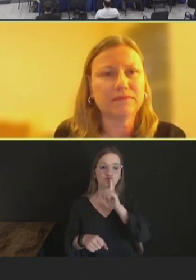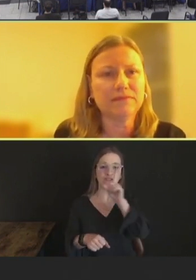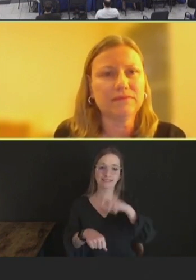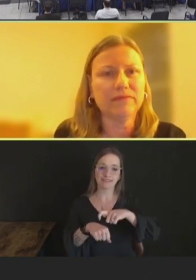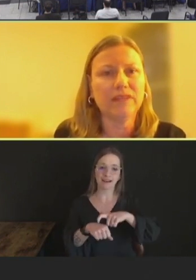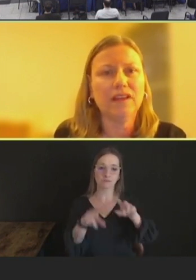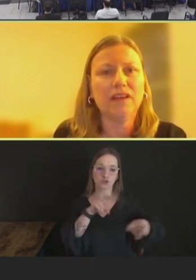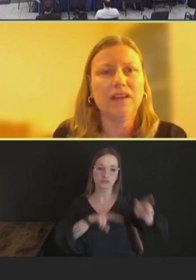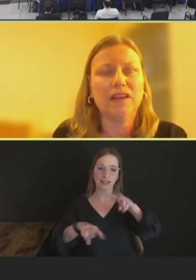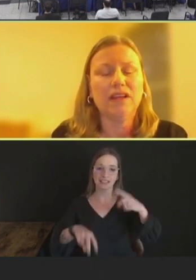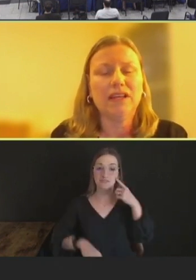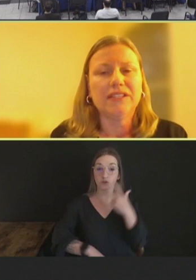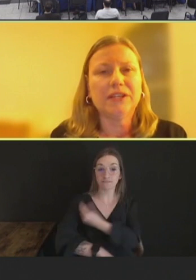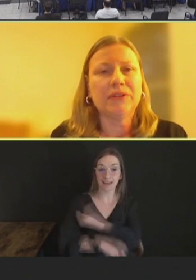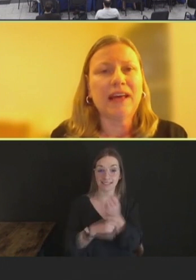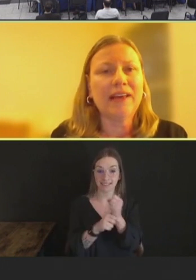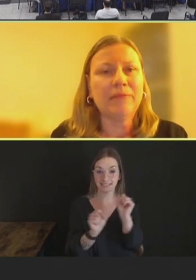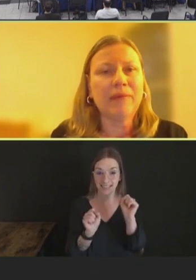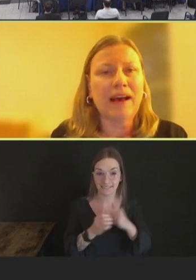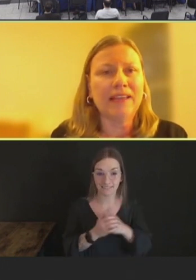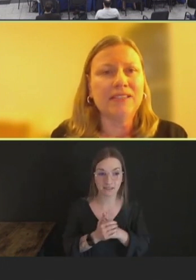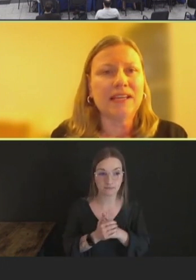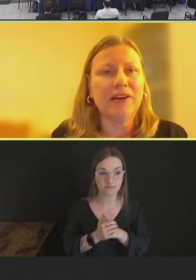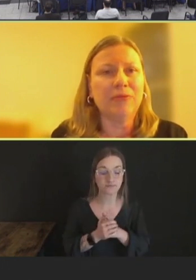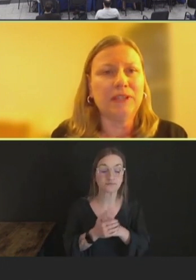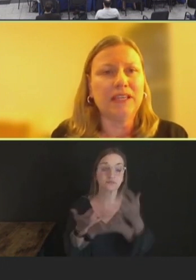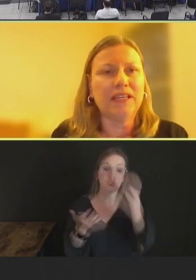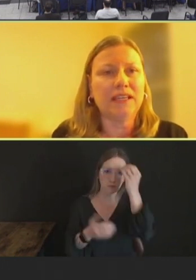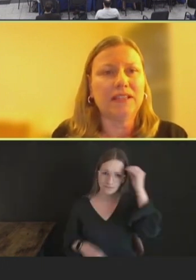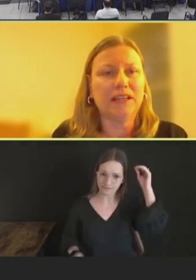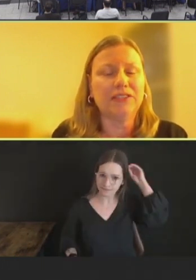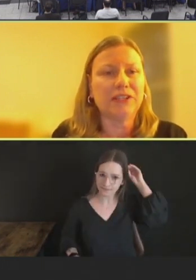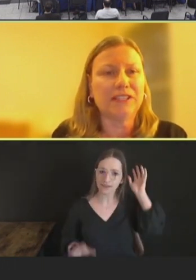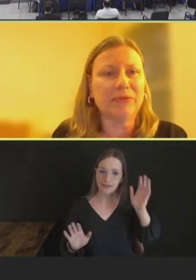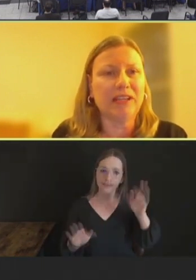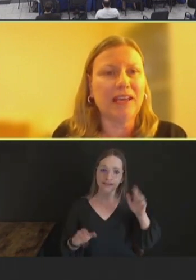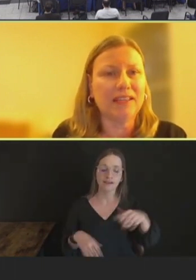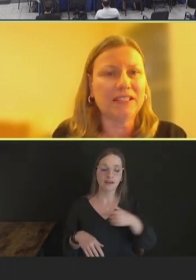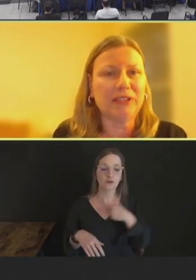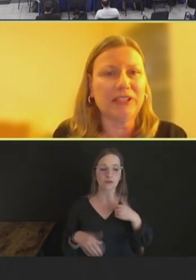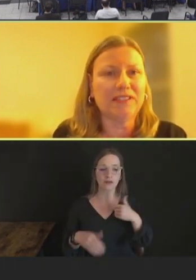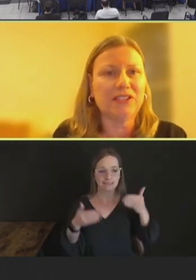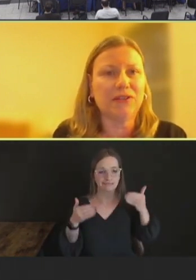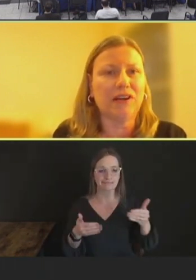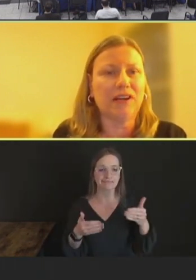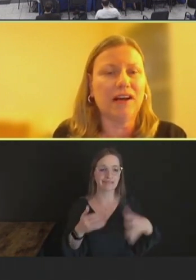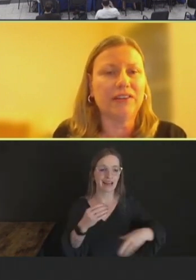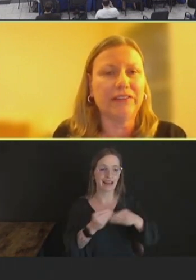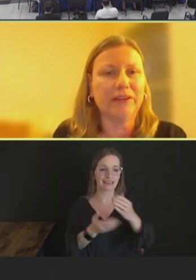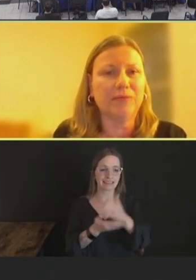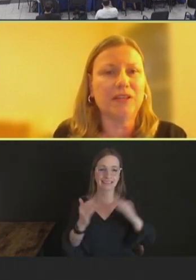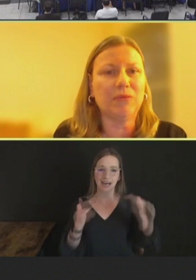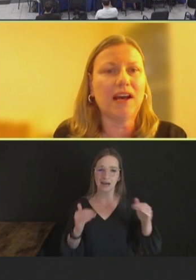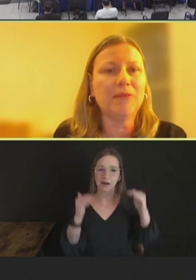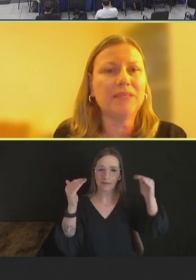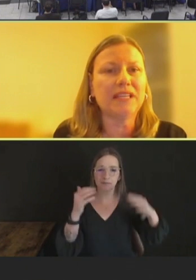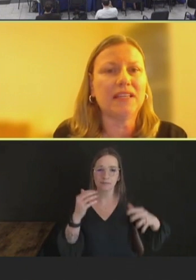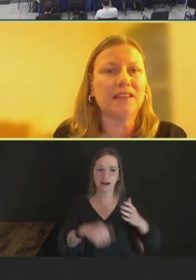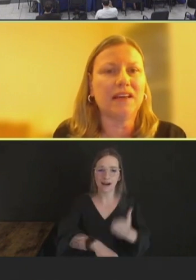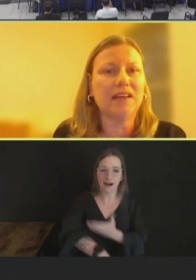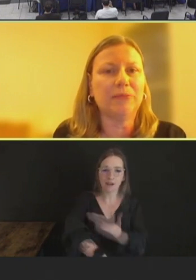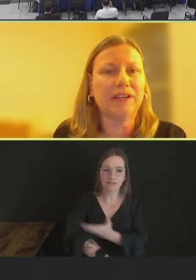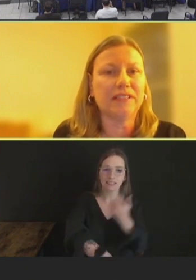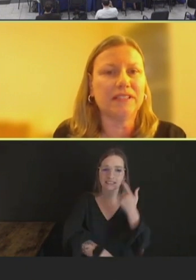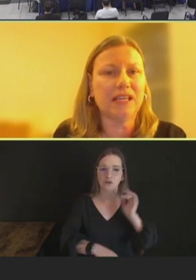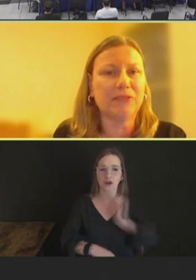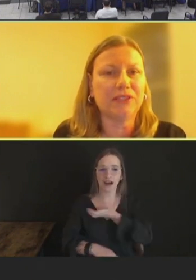So, with that in mind we undertook some enhancements to our algorithms and we updated the pregnancy